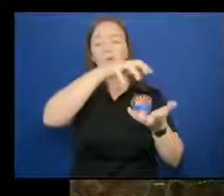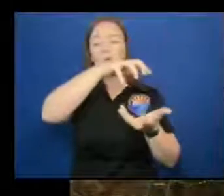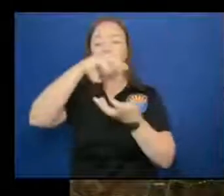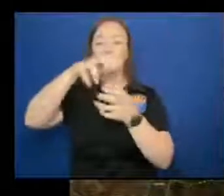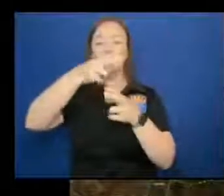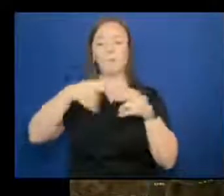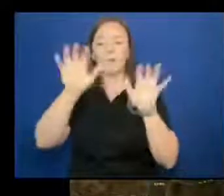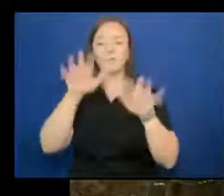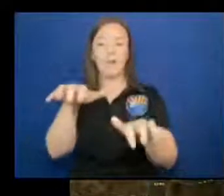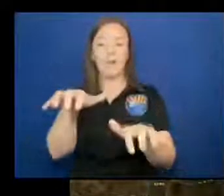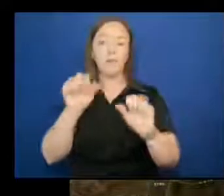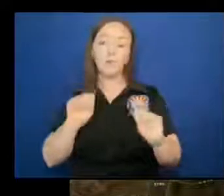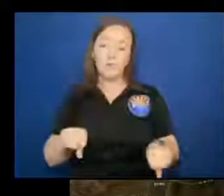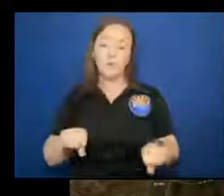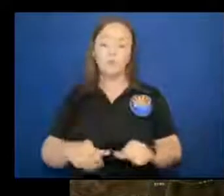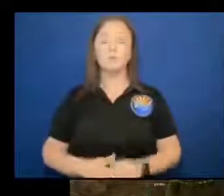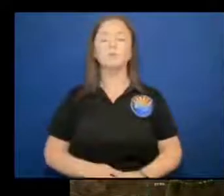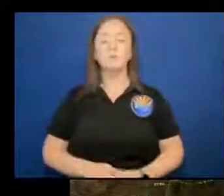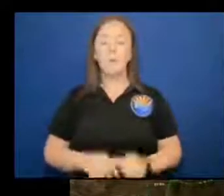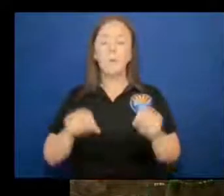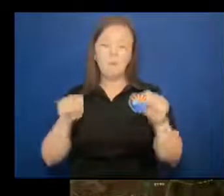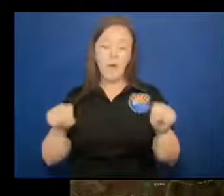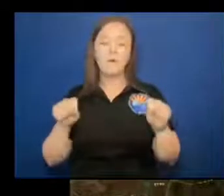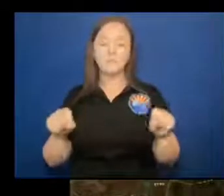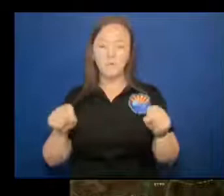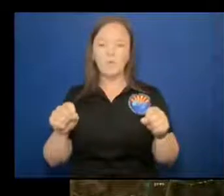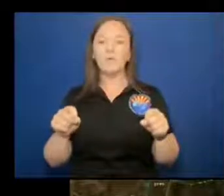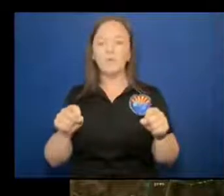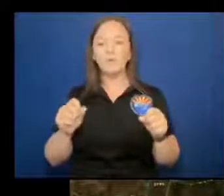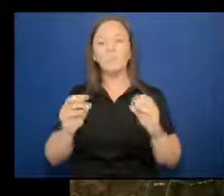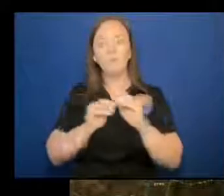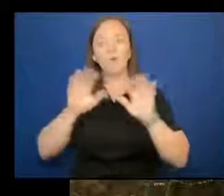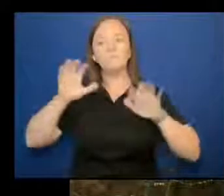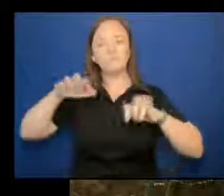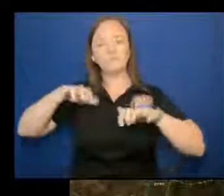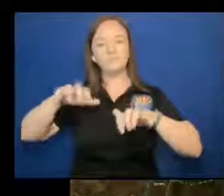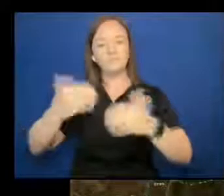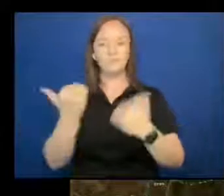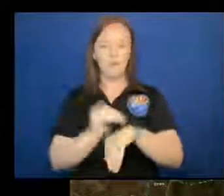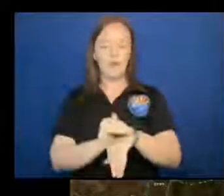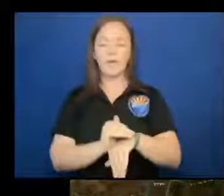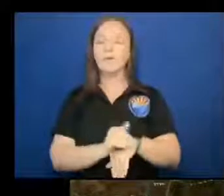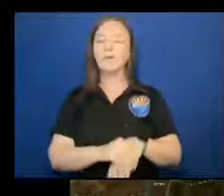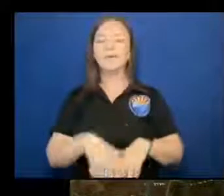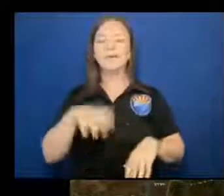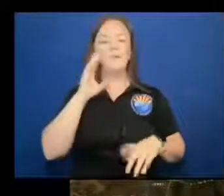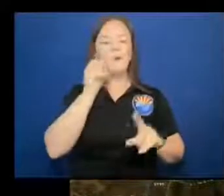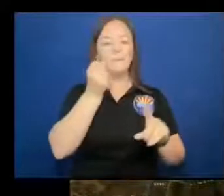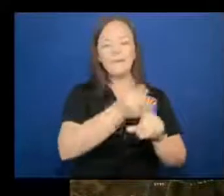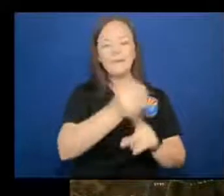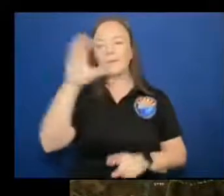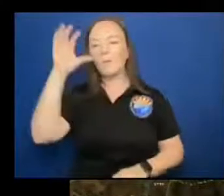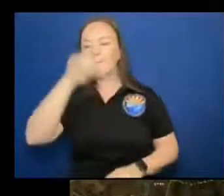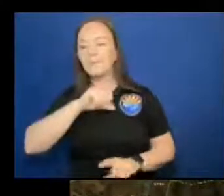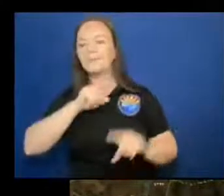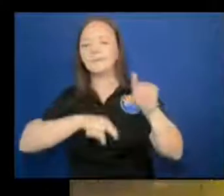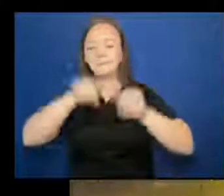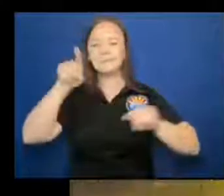A LOT OF CONCERN AND WHERE COMMUNITIES ARE BELOW PLACES WHERE THERE WAS SEVERE FIRE DAMAGE TO THE SLOPES ABOVE.